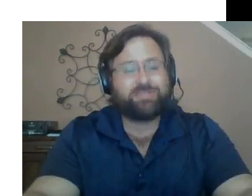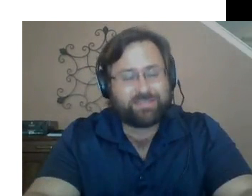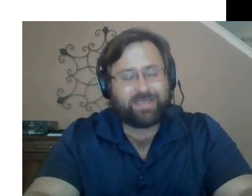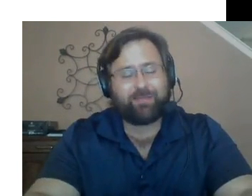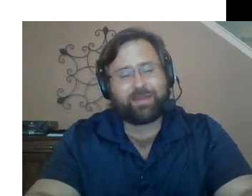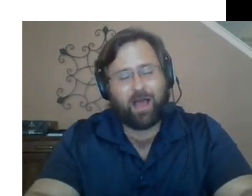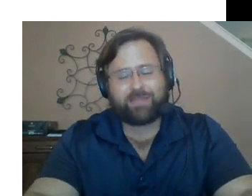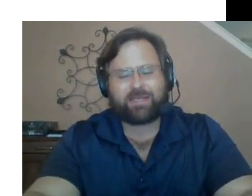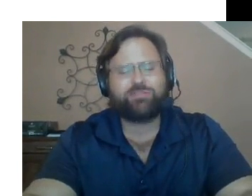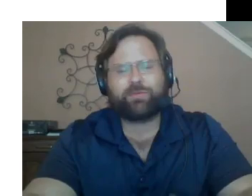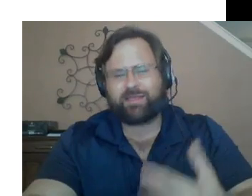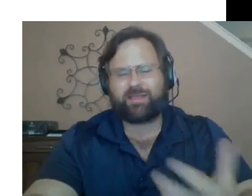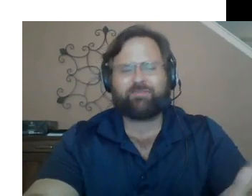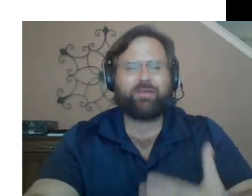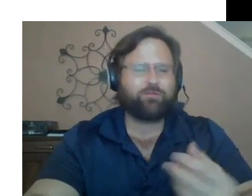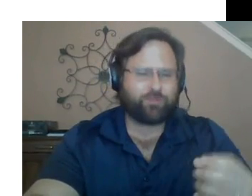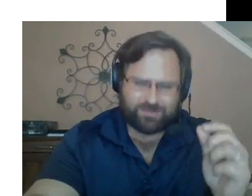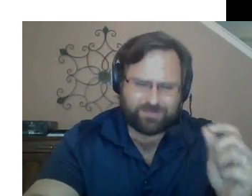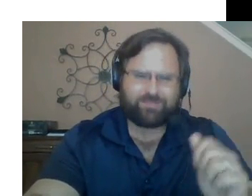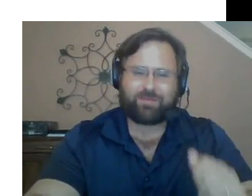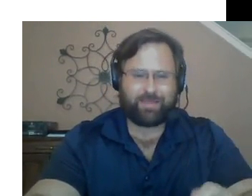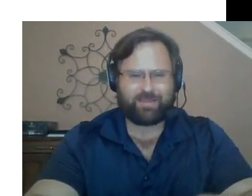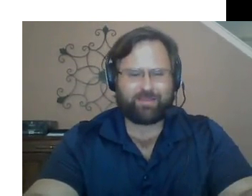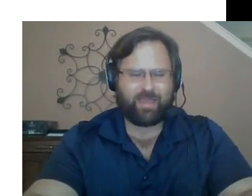see them in context you begin to get a feel for the specific meaning that they